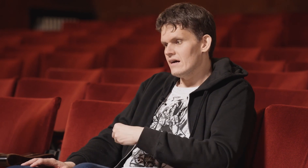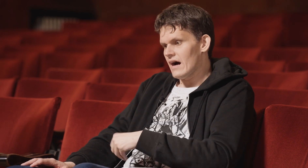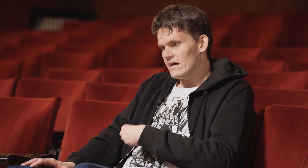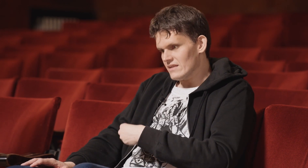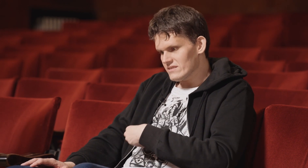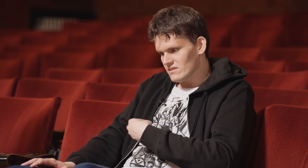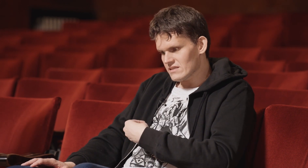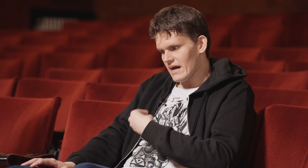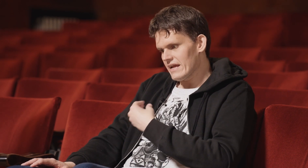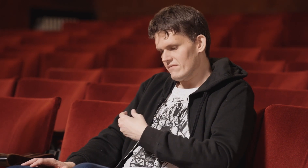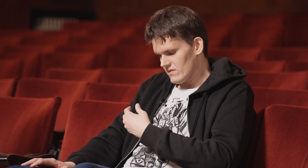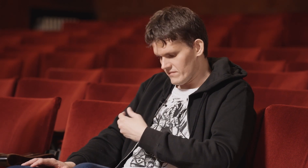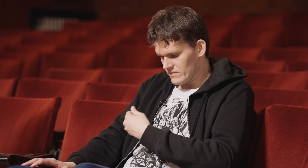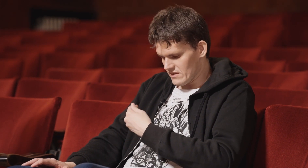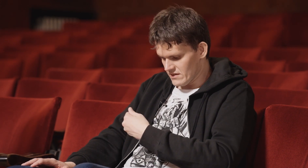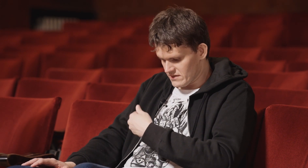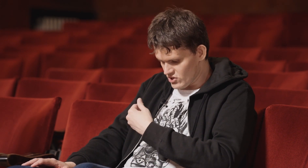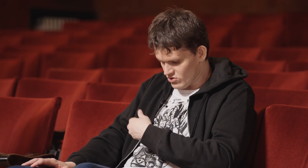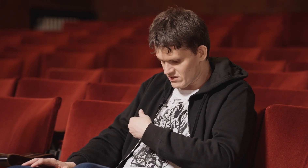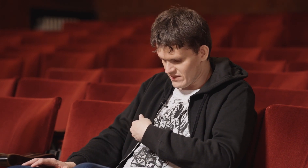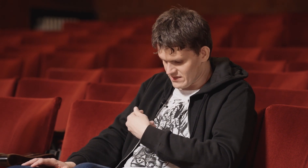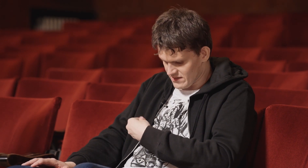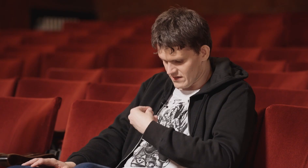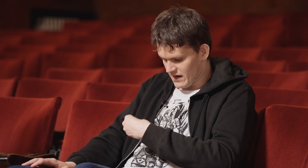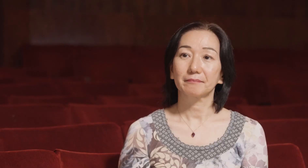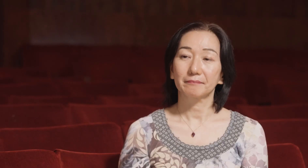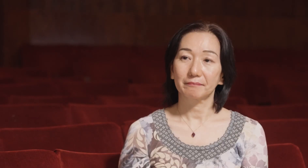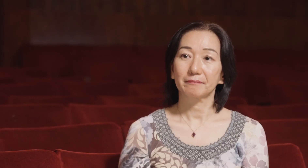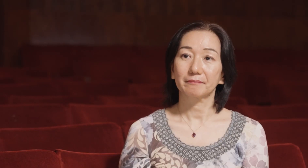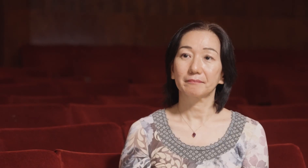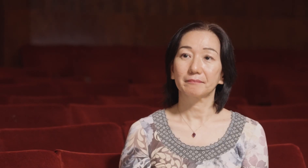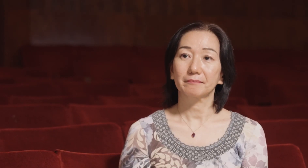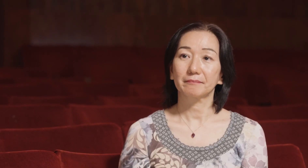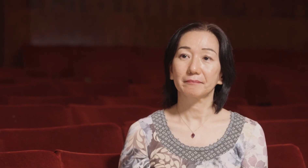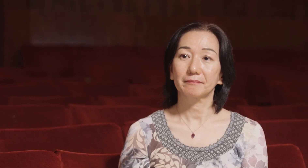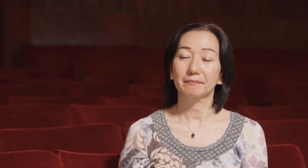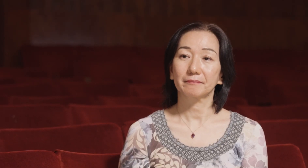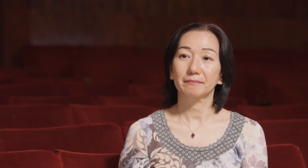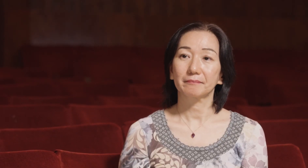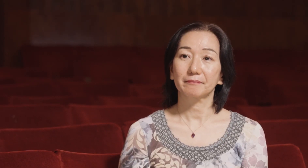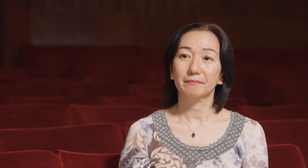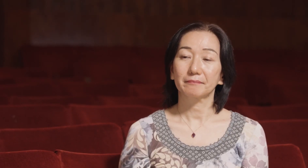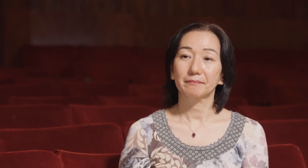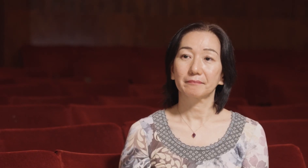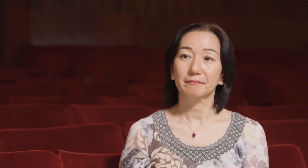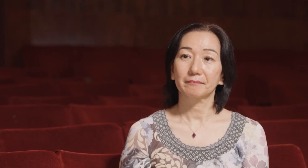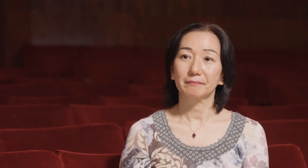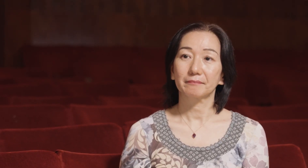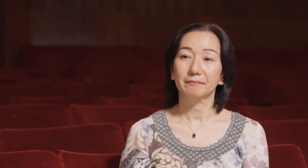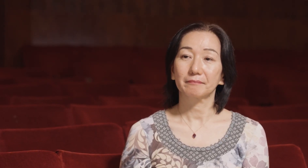And underneath I have a t-shirt with hard to describe, cool motives.